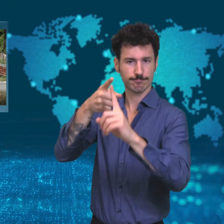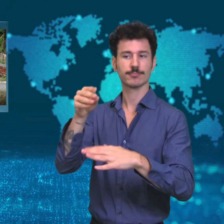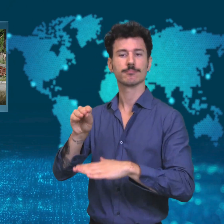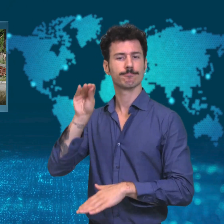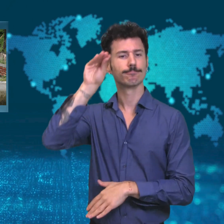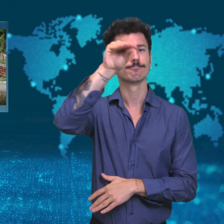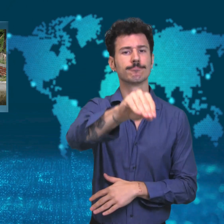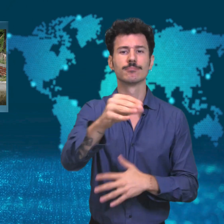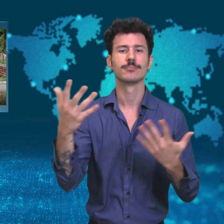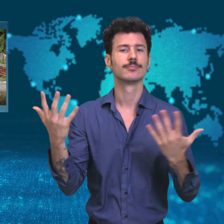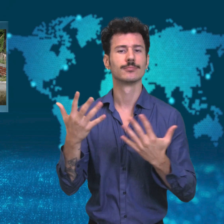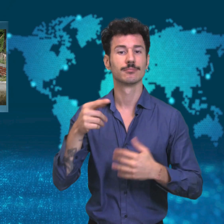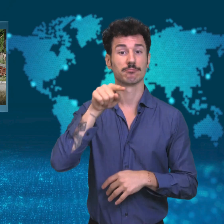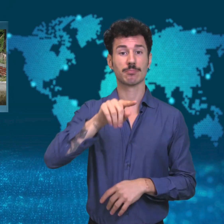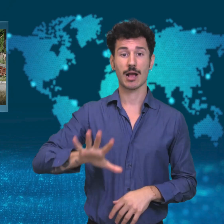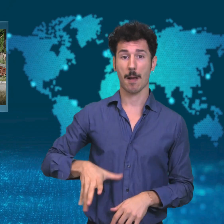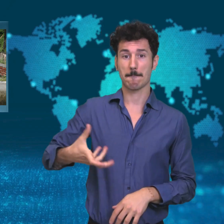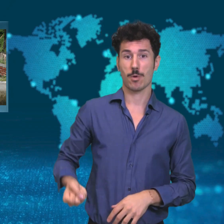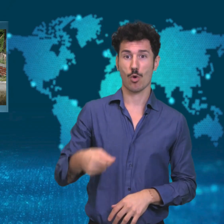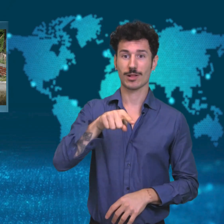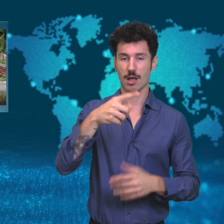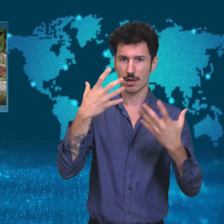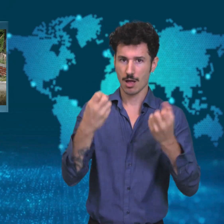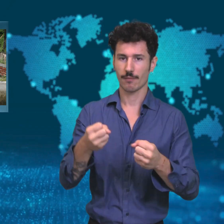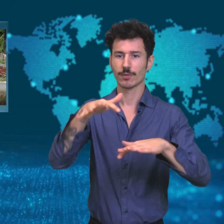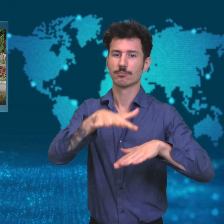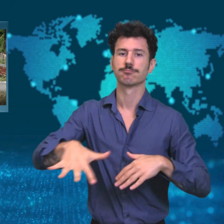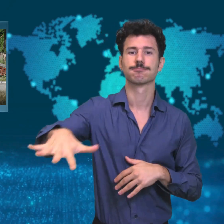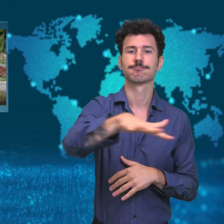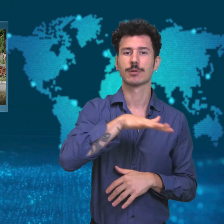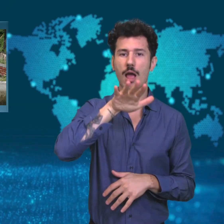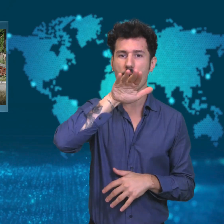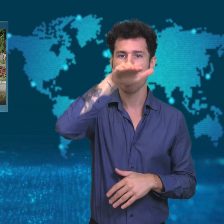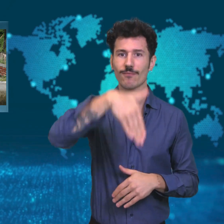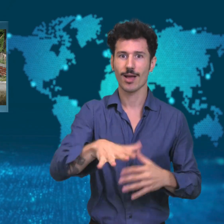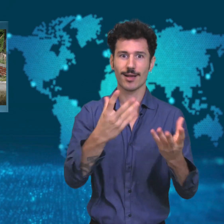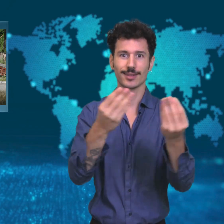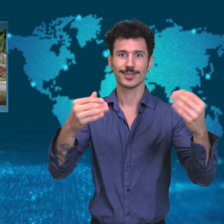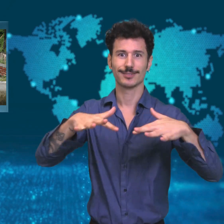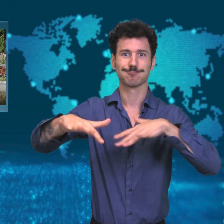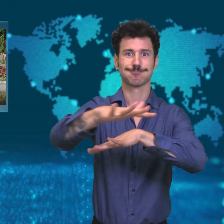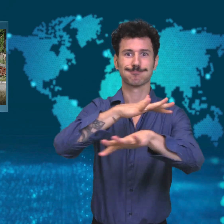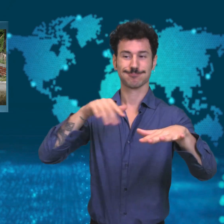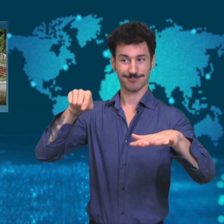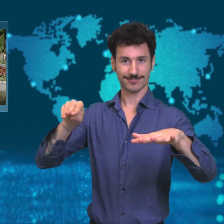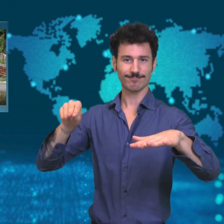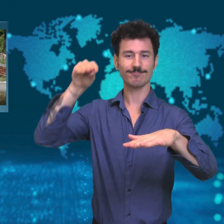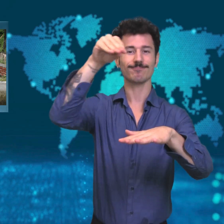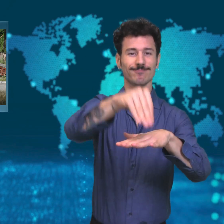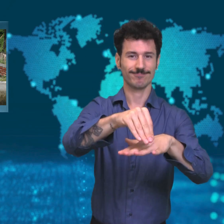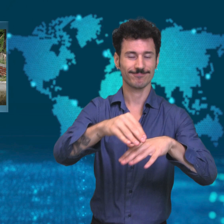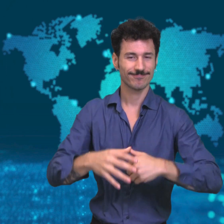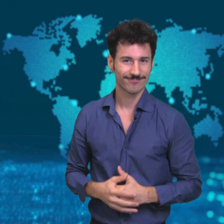The expected destination is an elephant sanctuary in Cambodia.